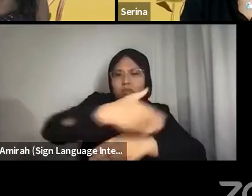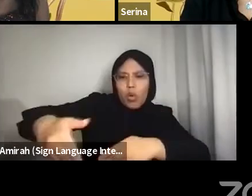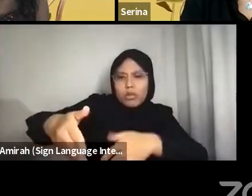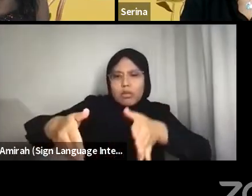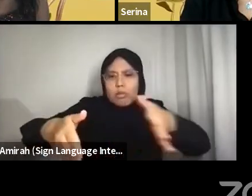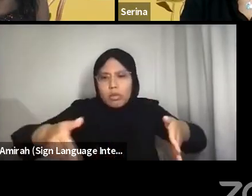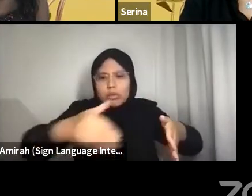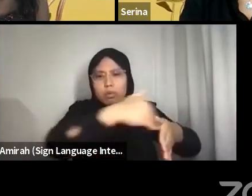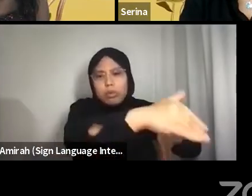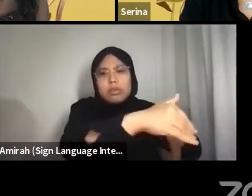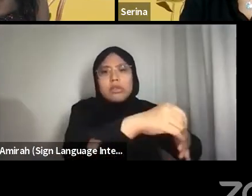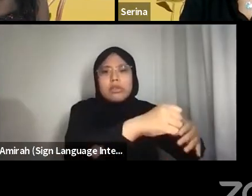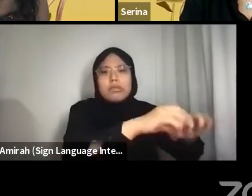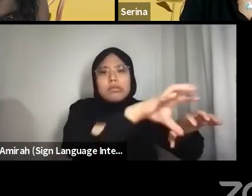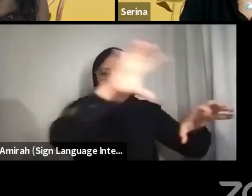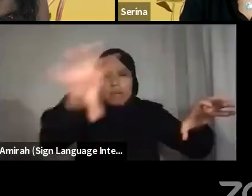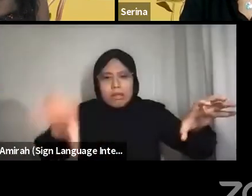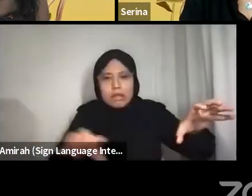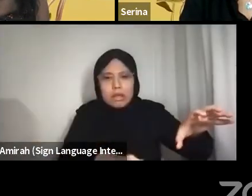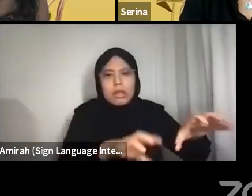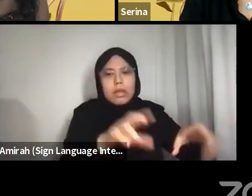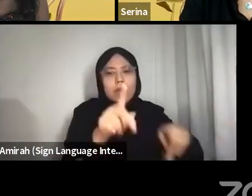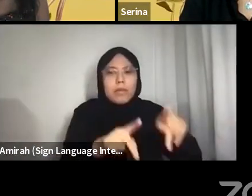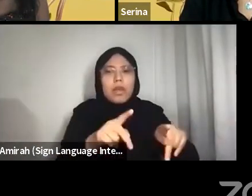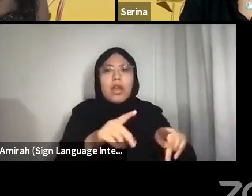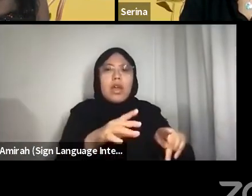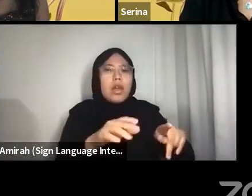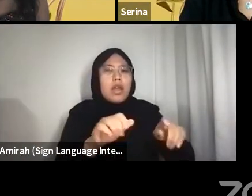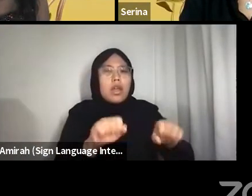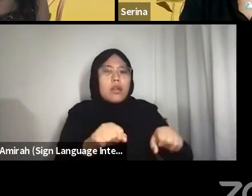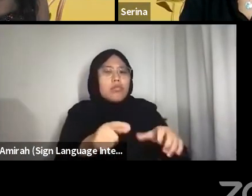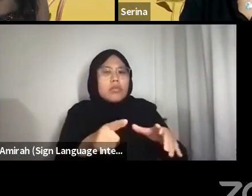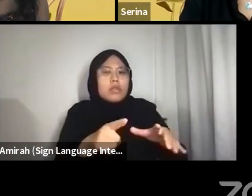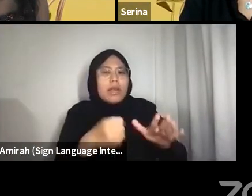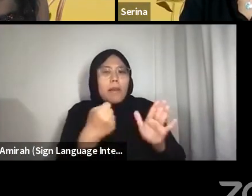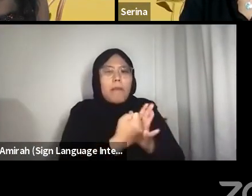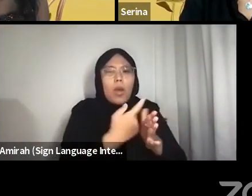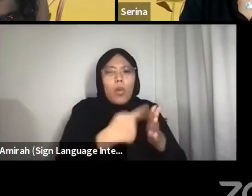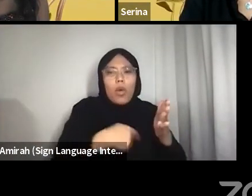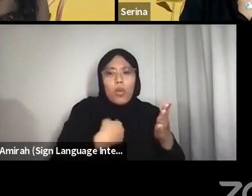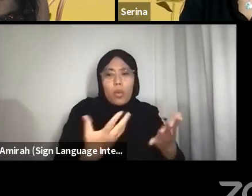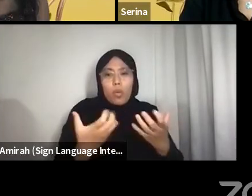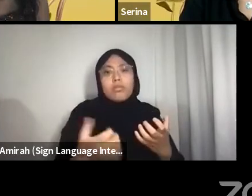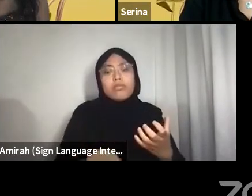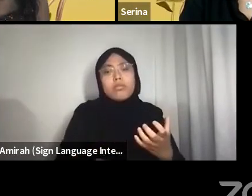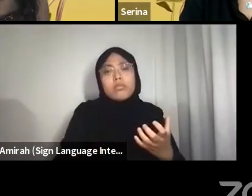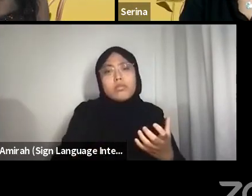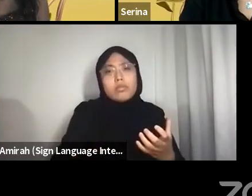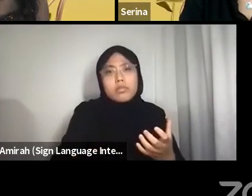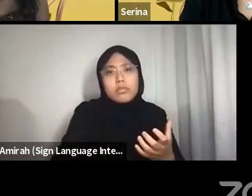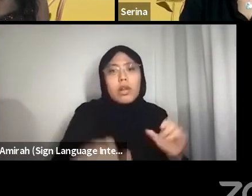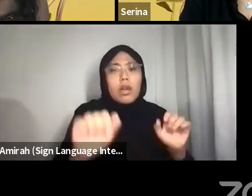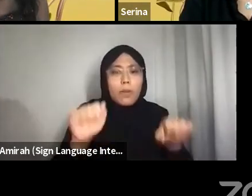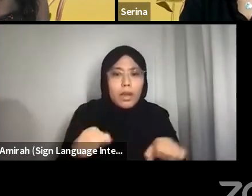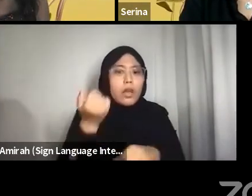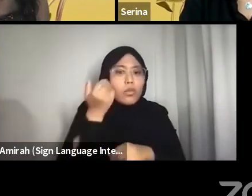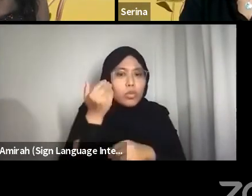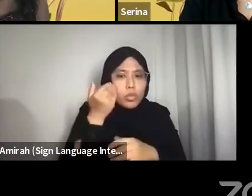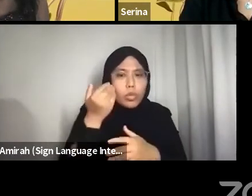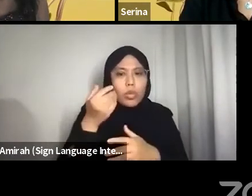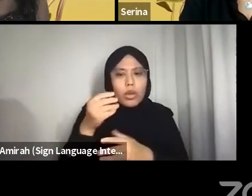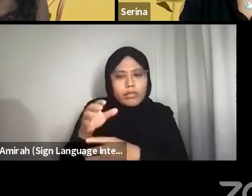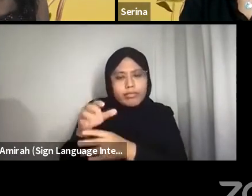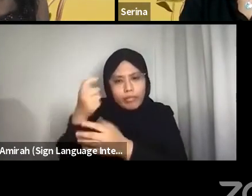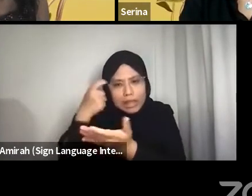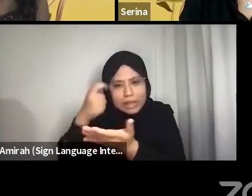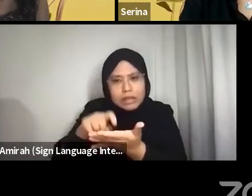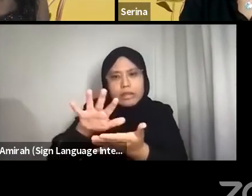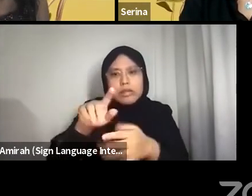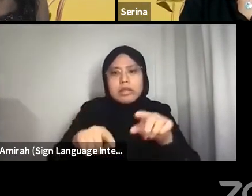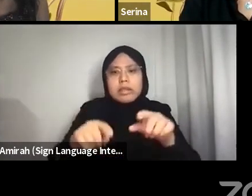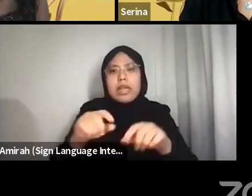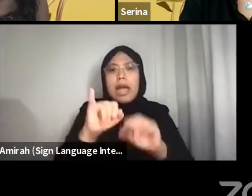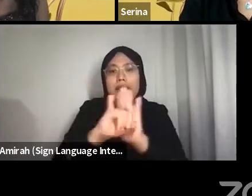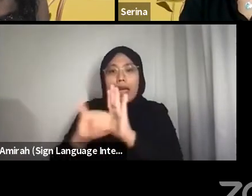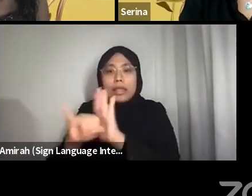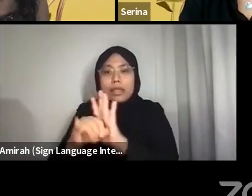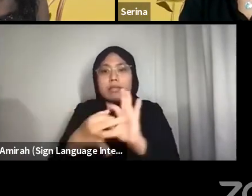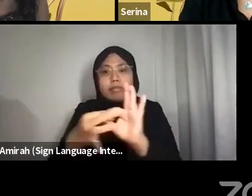When we are able to acknowledge the interconnectedness of our identities—our shared histories beyond the lands we occupy and our interdependence through the seas we share—